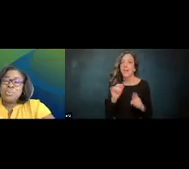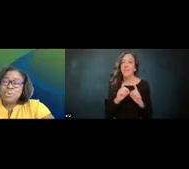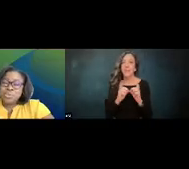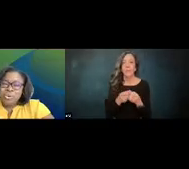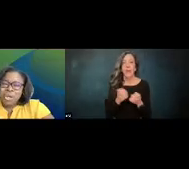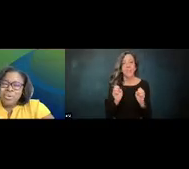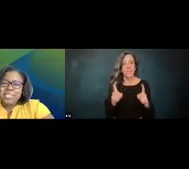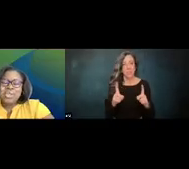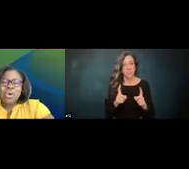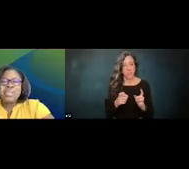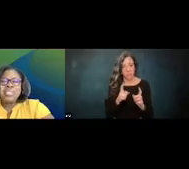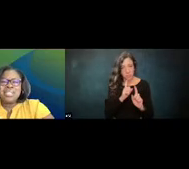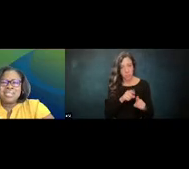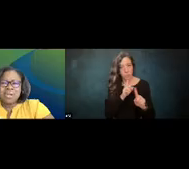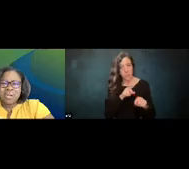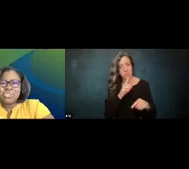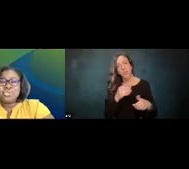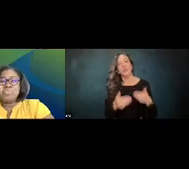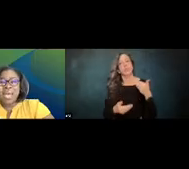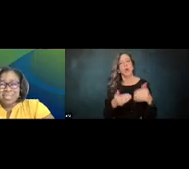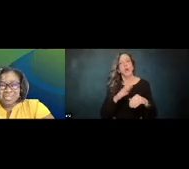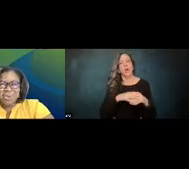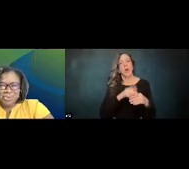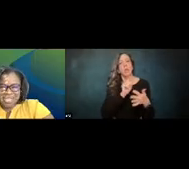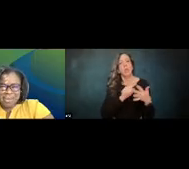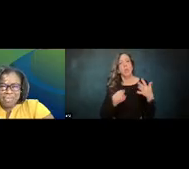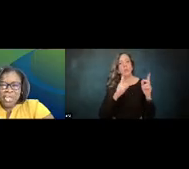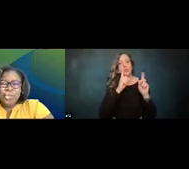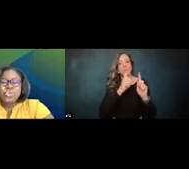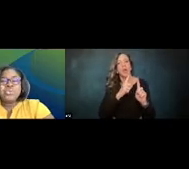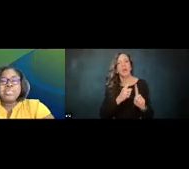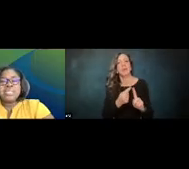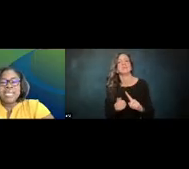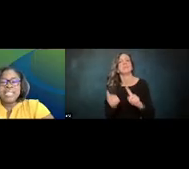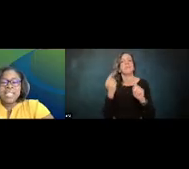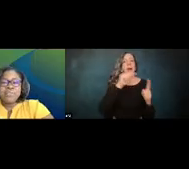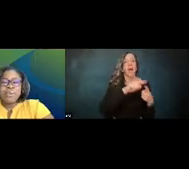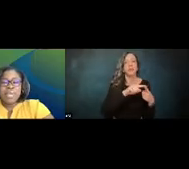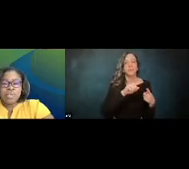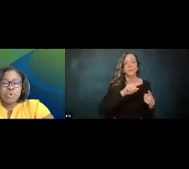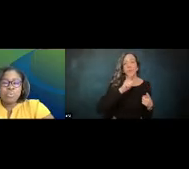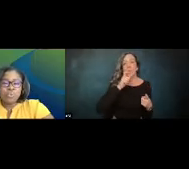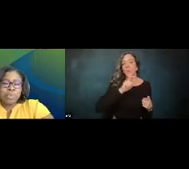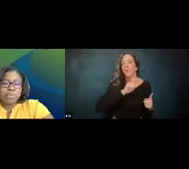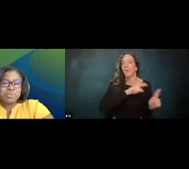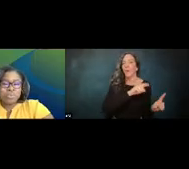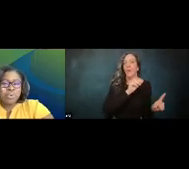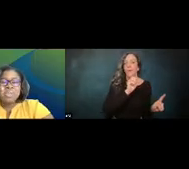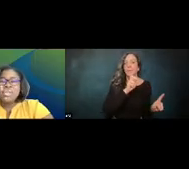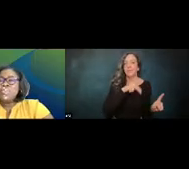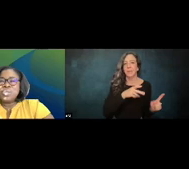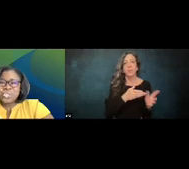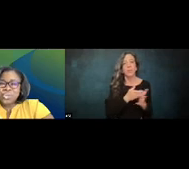then reports progress on these targets back to OSEP through the state level annual performance report,